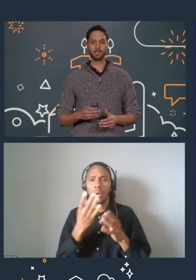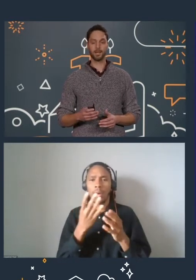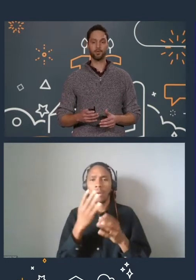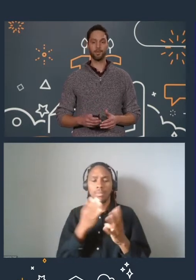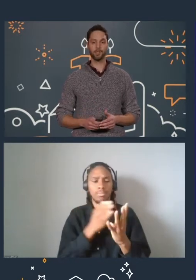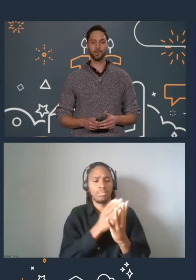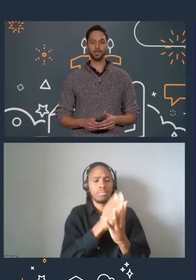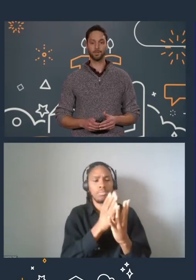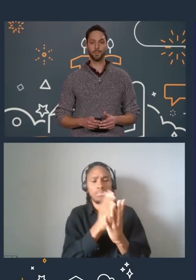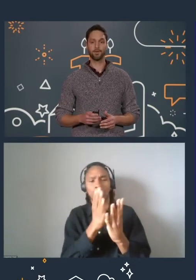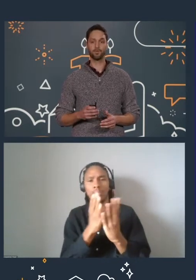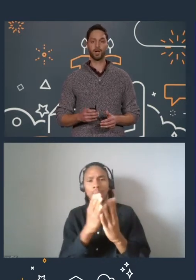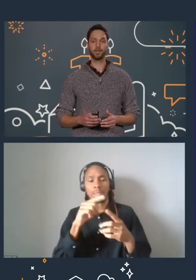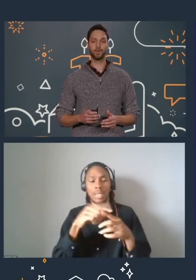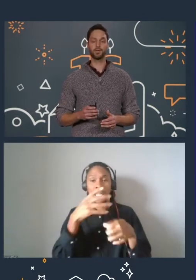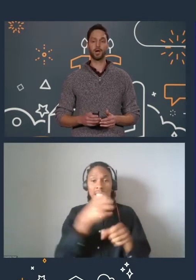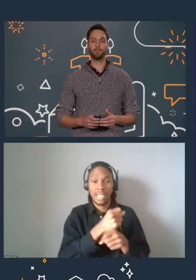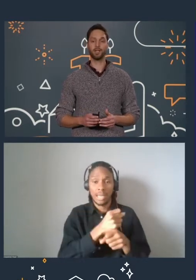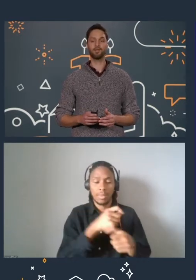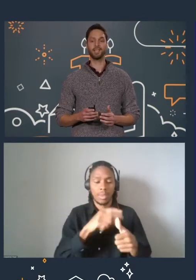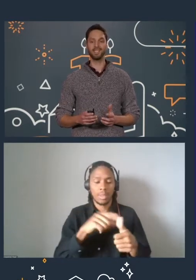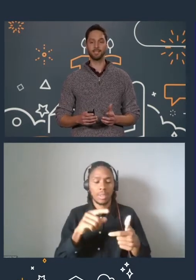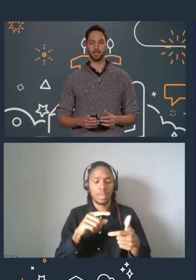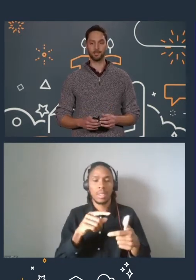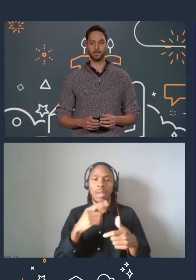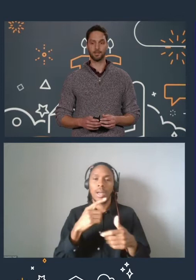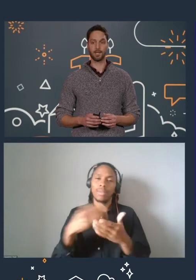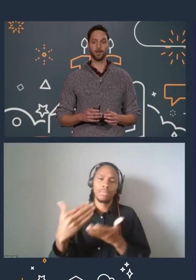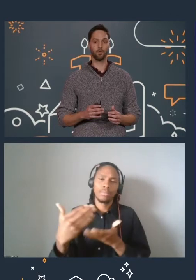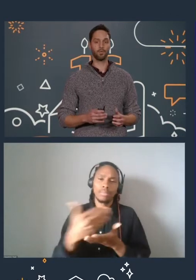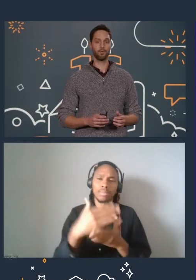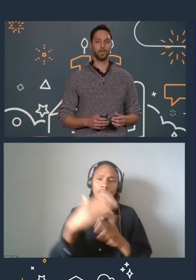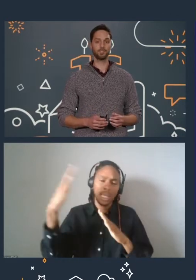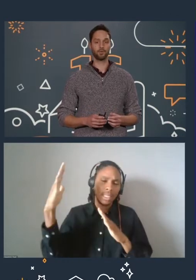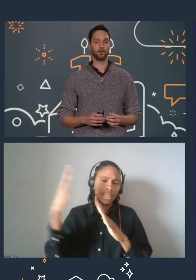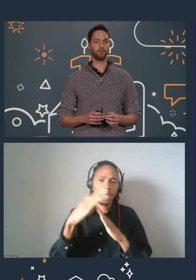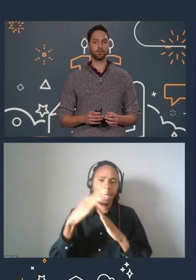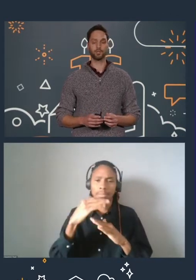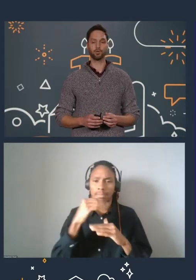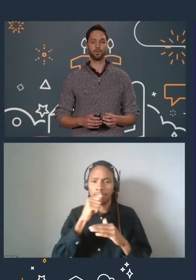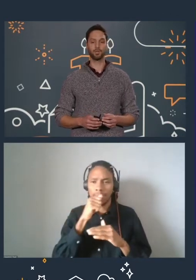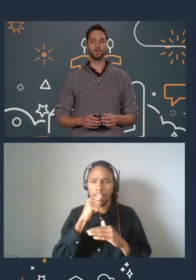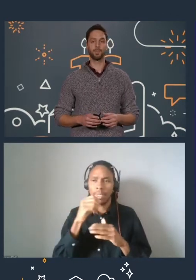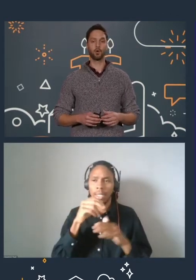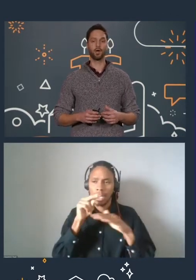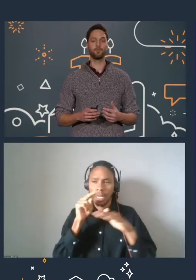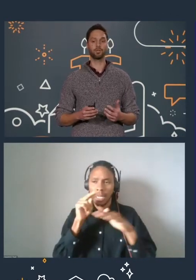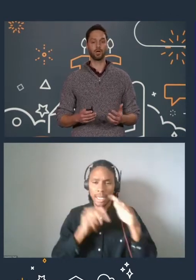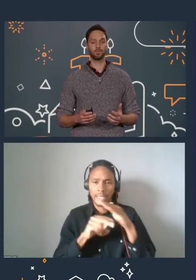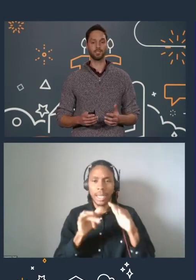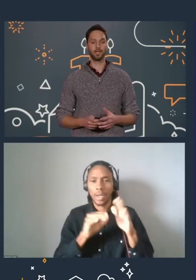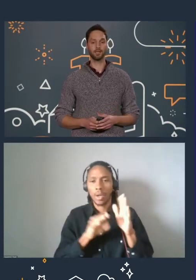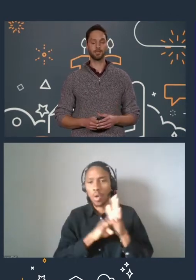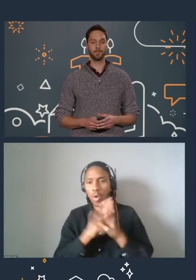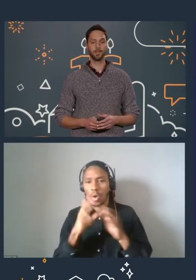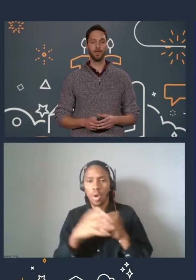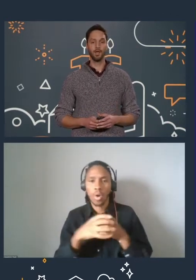Summary metrics for gathering top level insights, like growth rates of your overall storage or average object size.